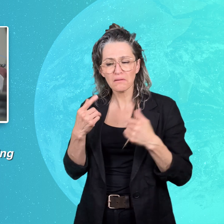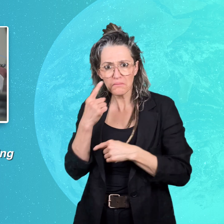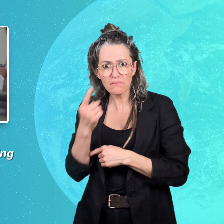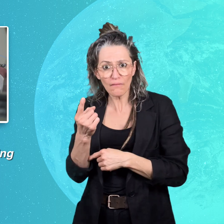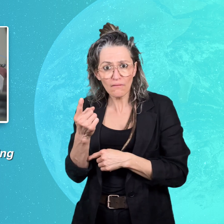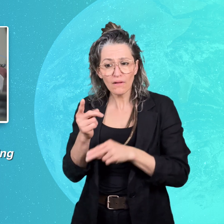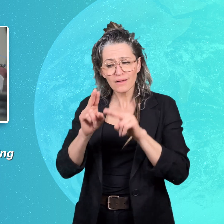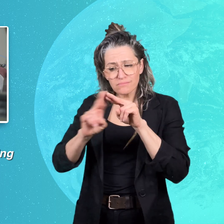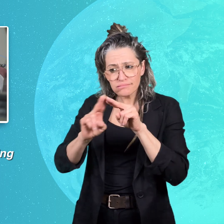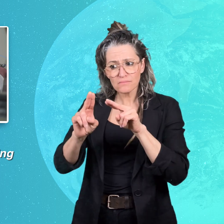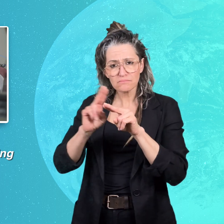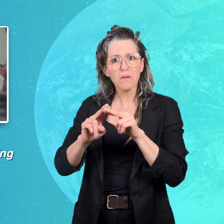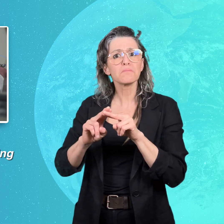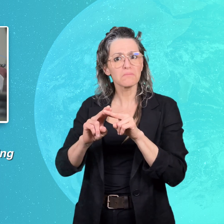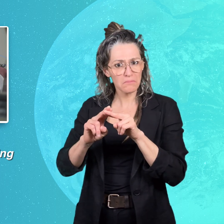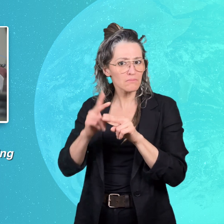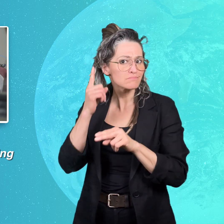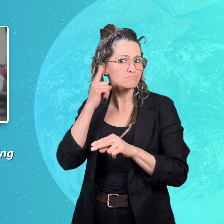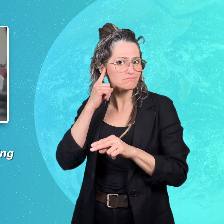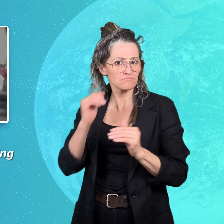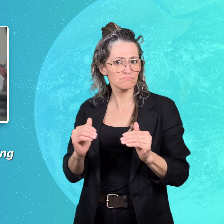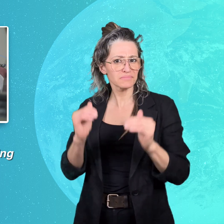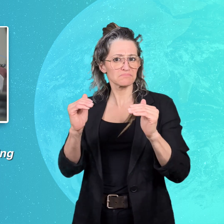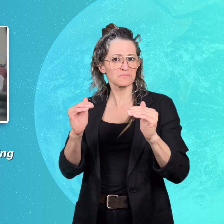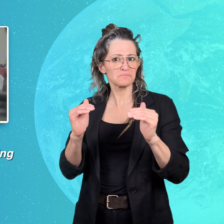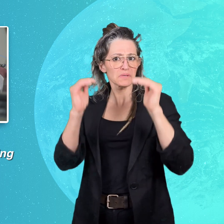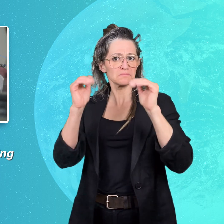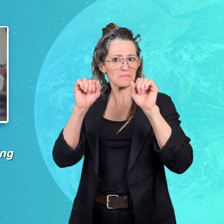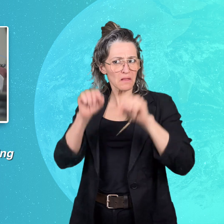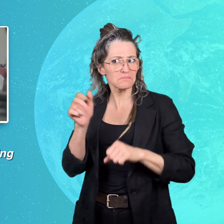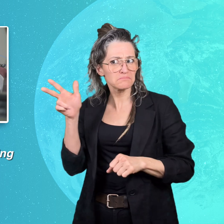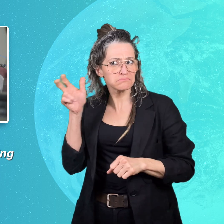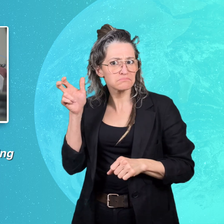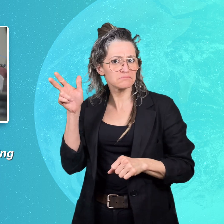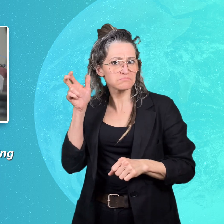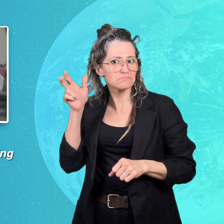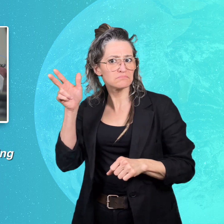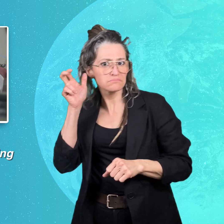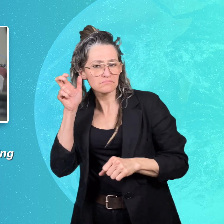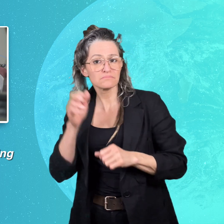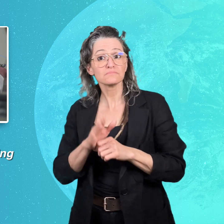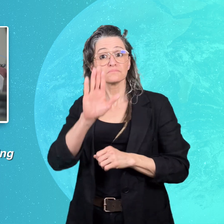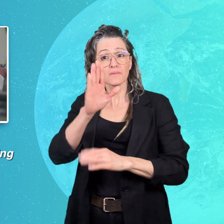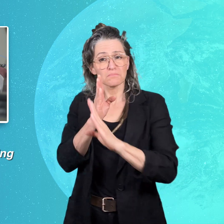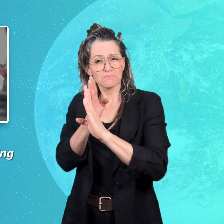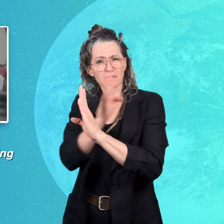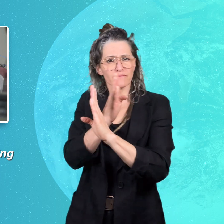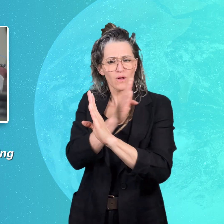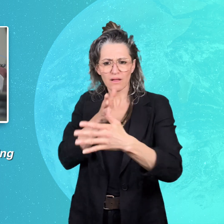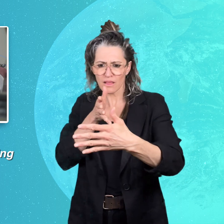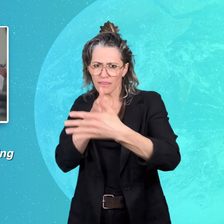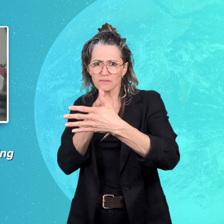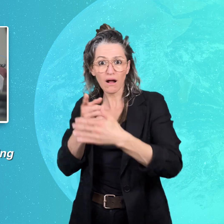they had hoped to see - improved hearing. Some parents noticed